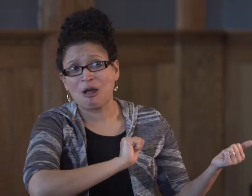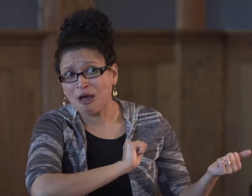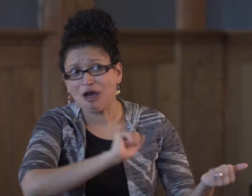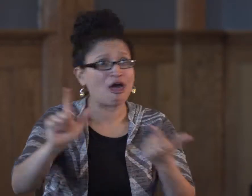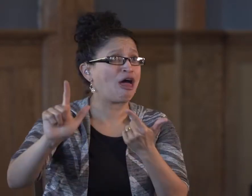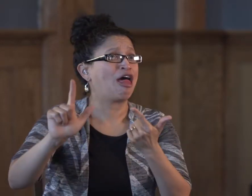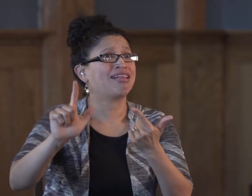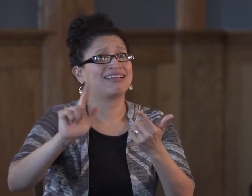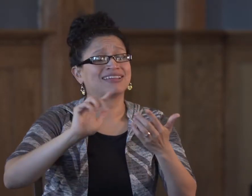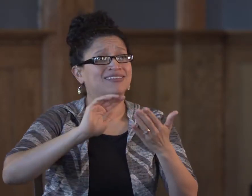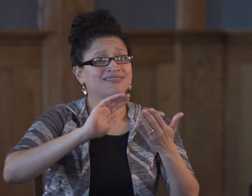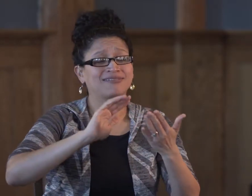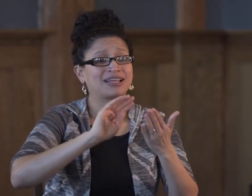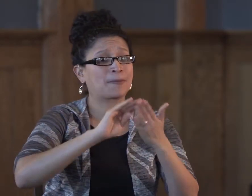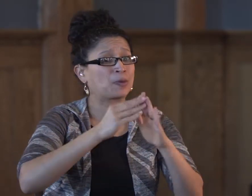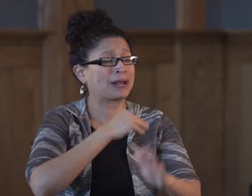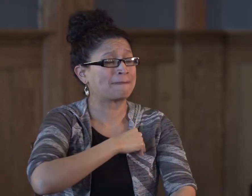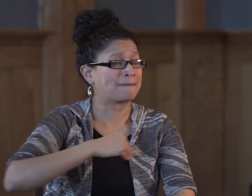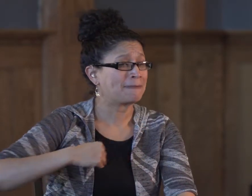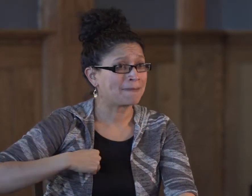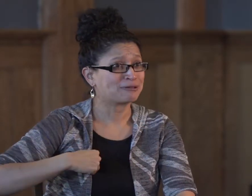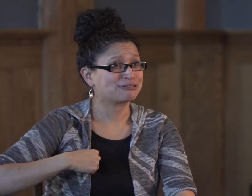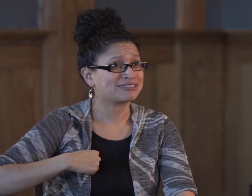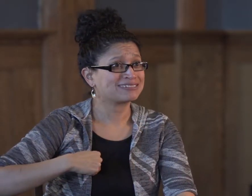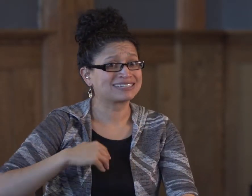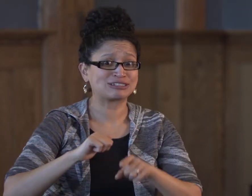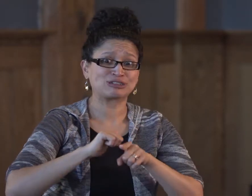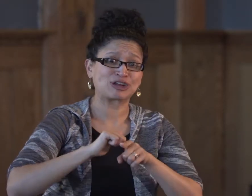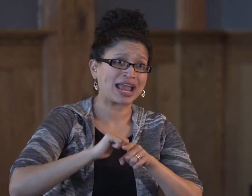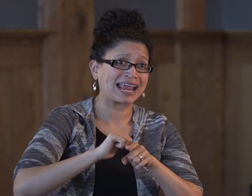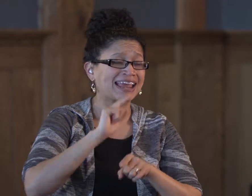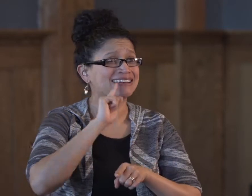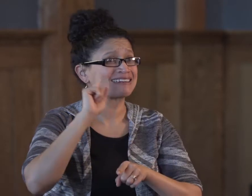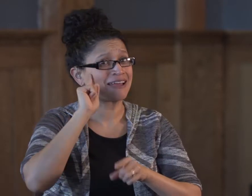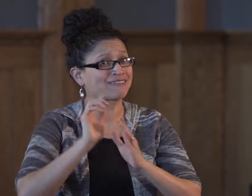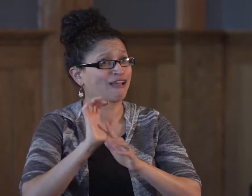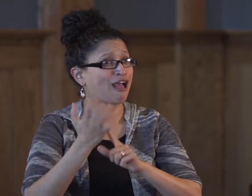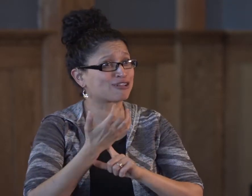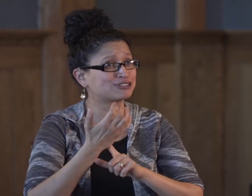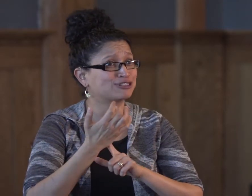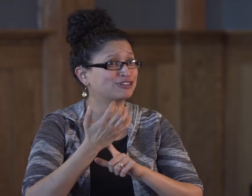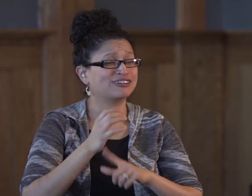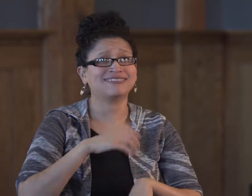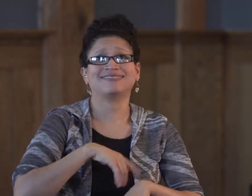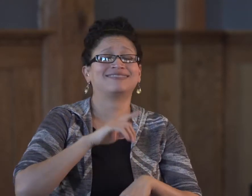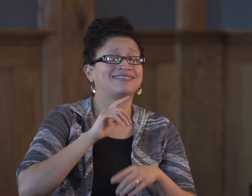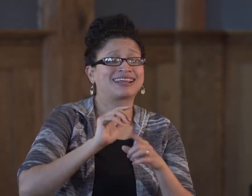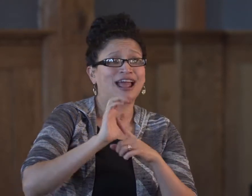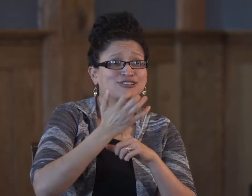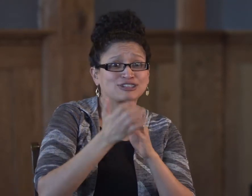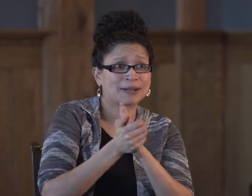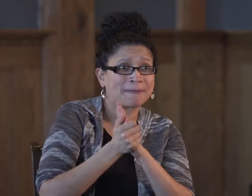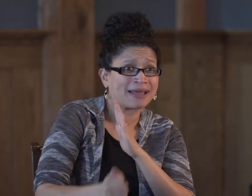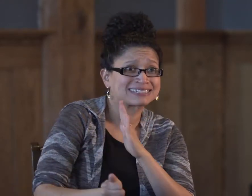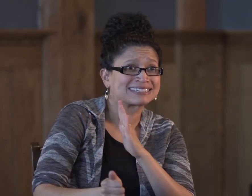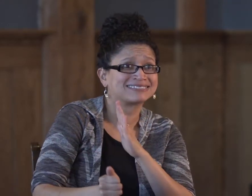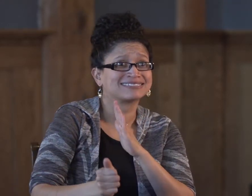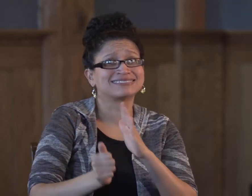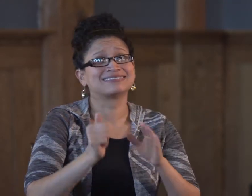programs and all community members and resources were trained and understood the aspects of